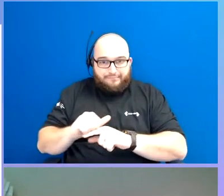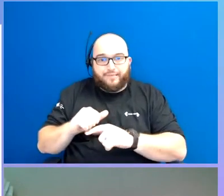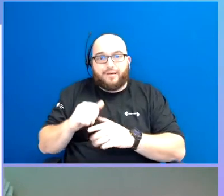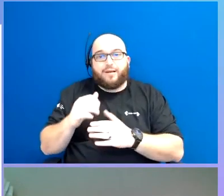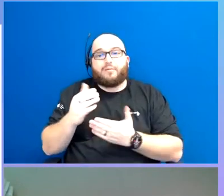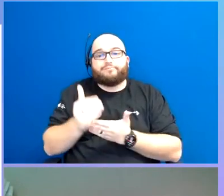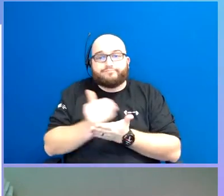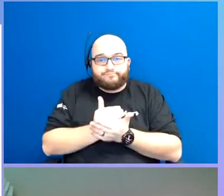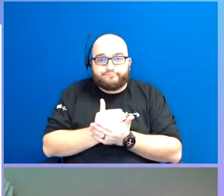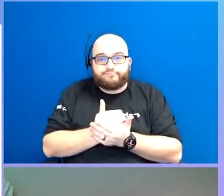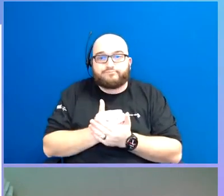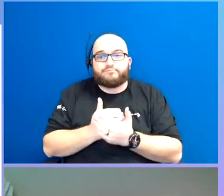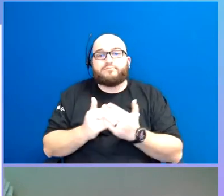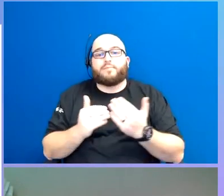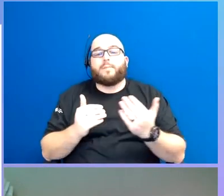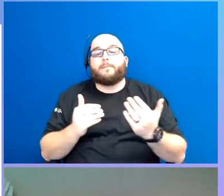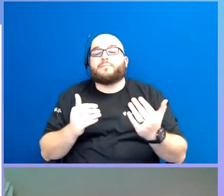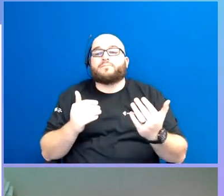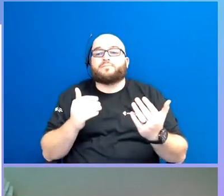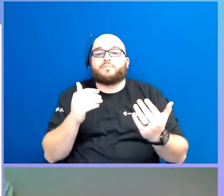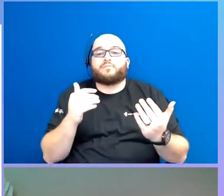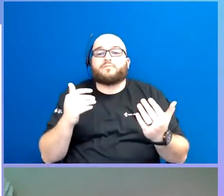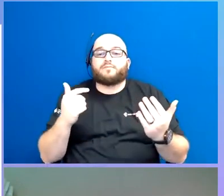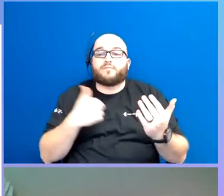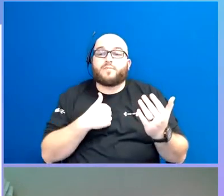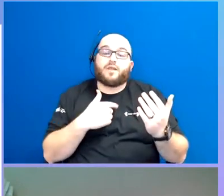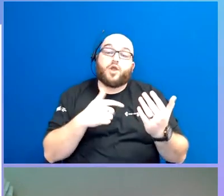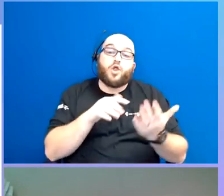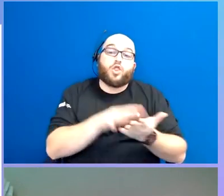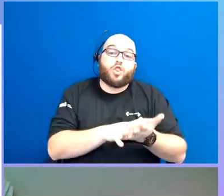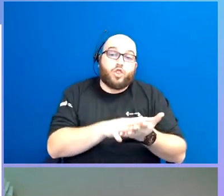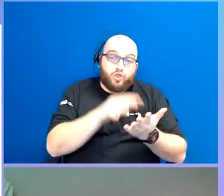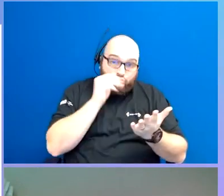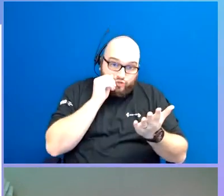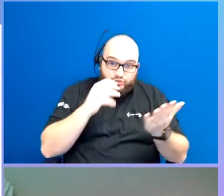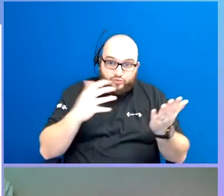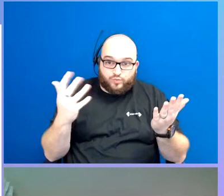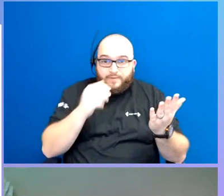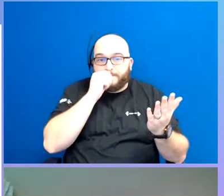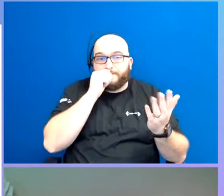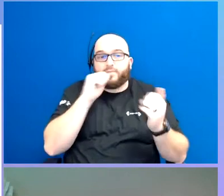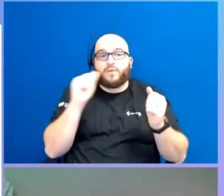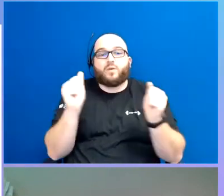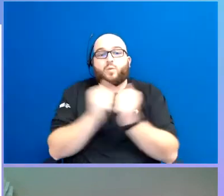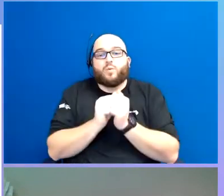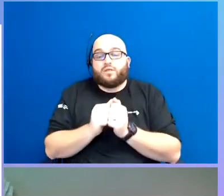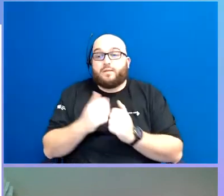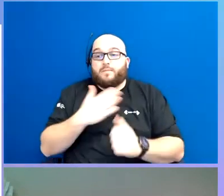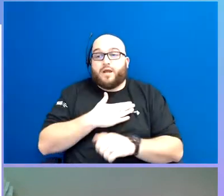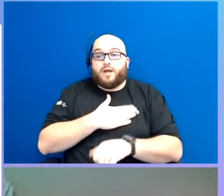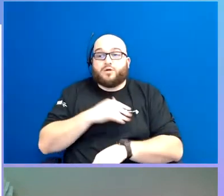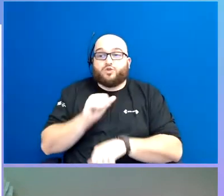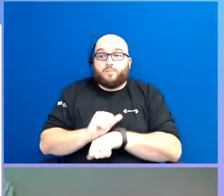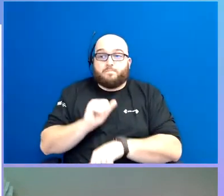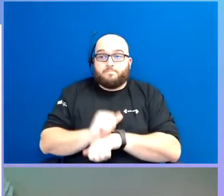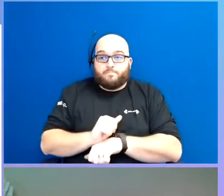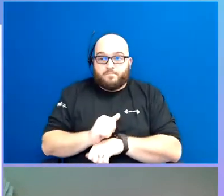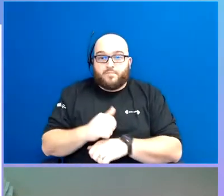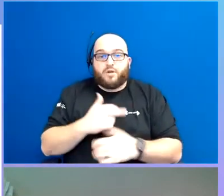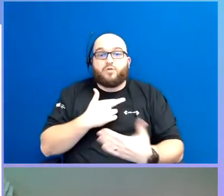also learned was that given the industry I was in, um, risk